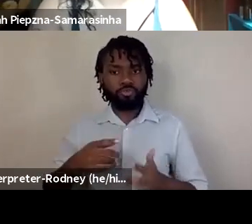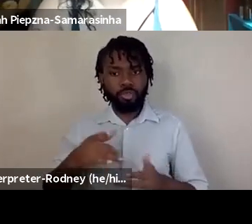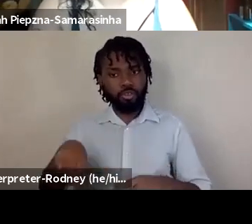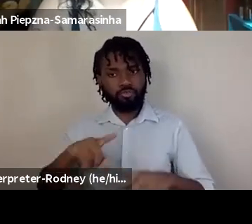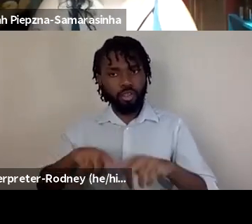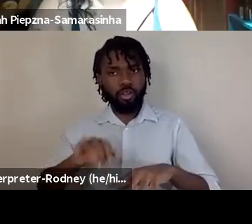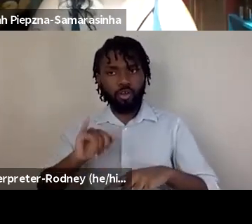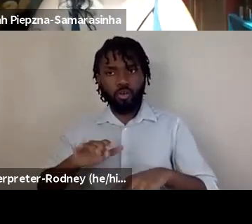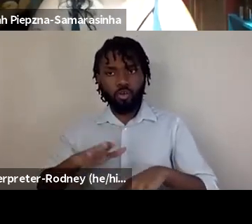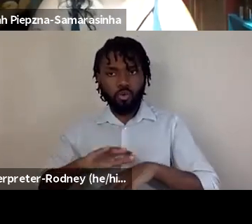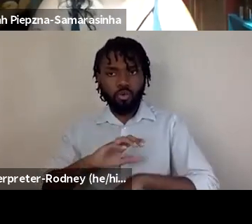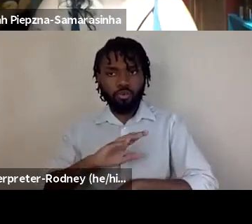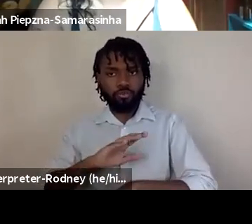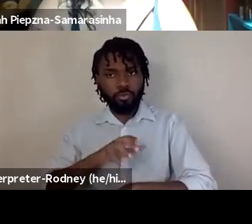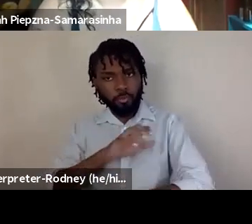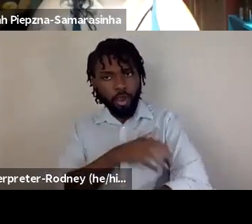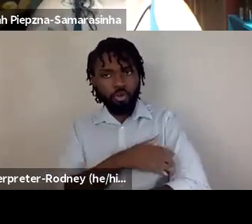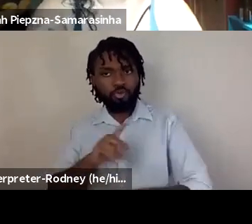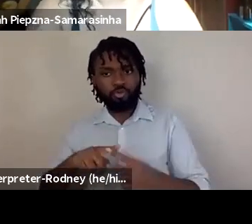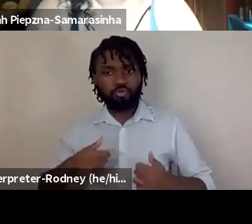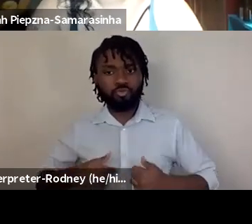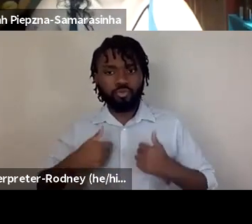And lift up and honor Stacey's memory always.